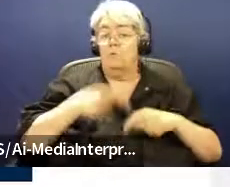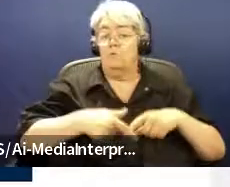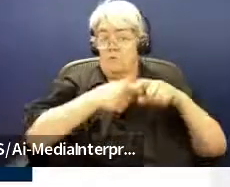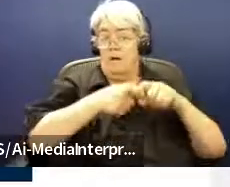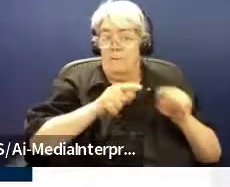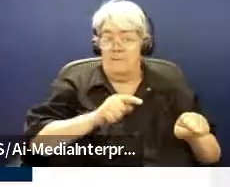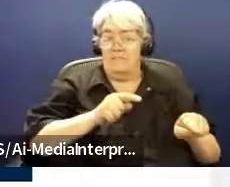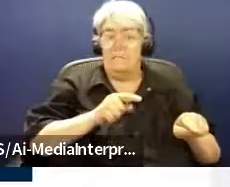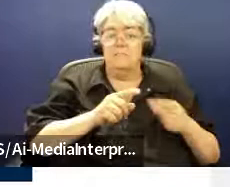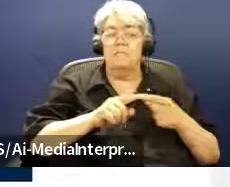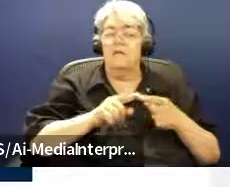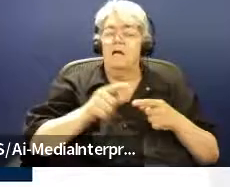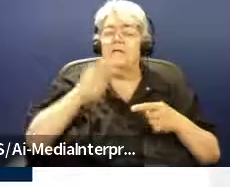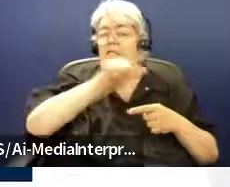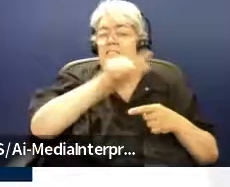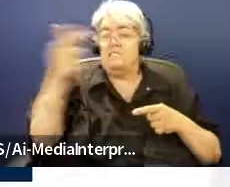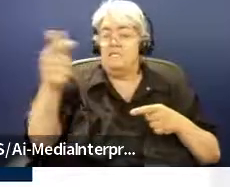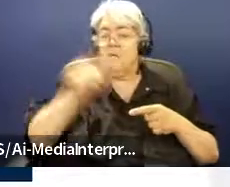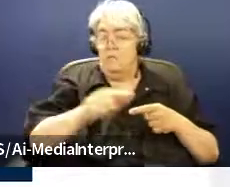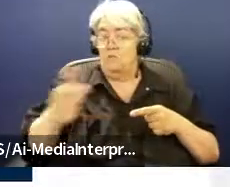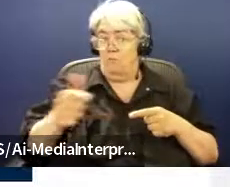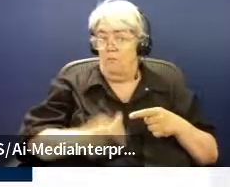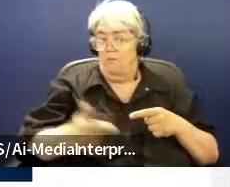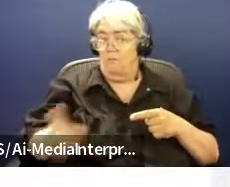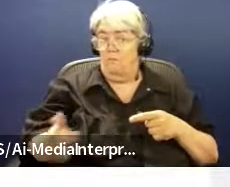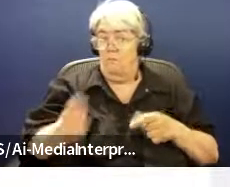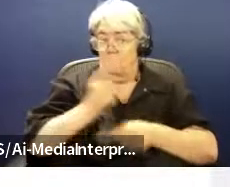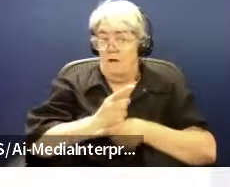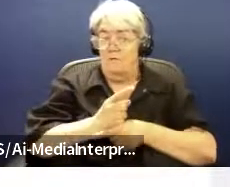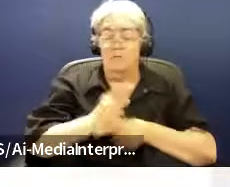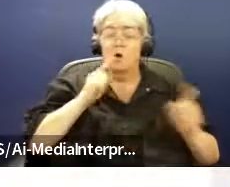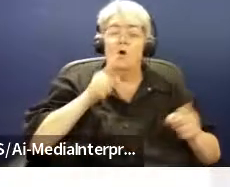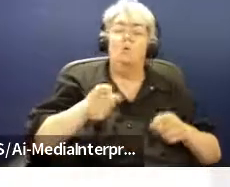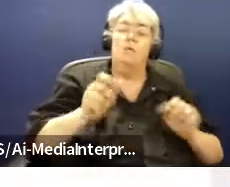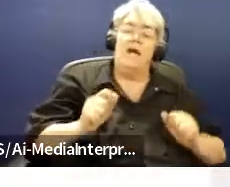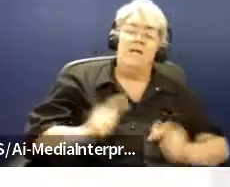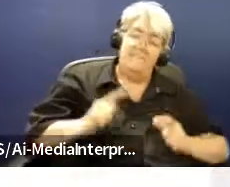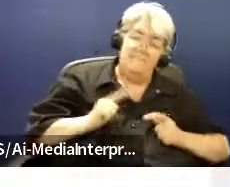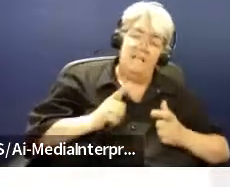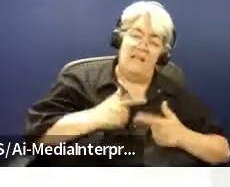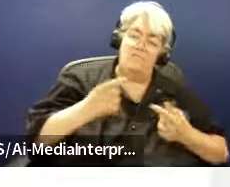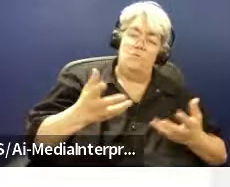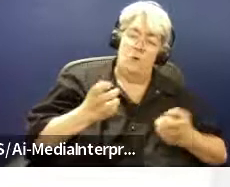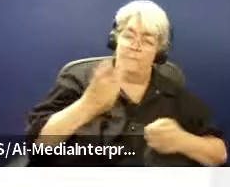national convention, heading level IV, Link, we are with you, a benefit concert to help the blind of Ukraine. Visit